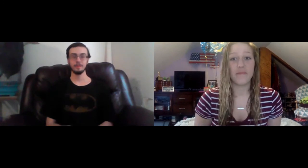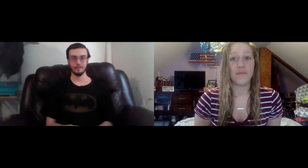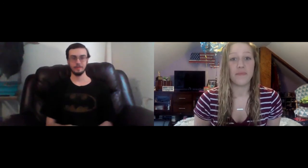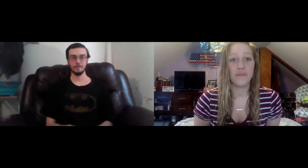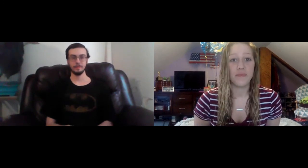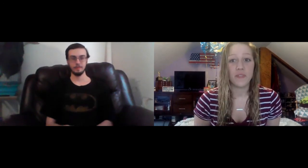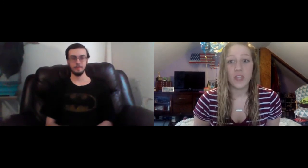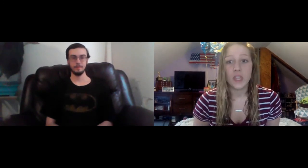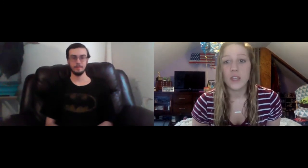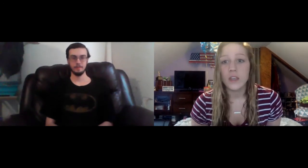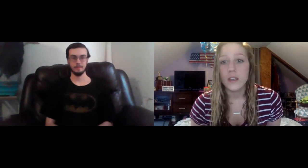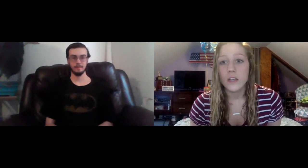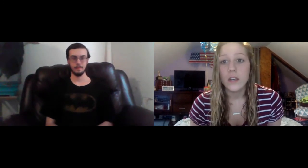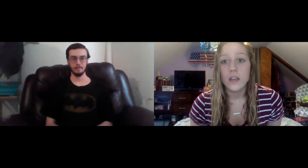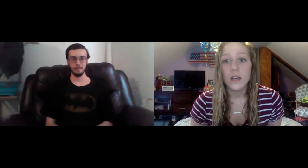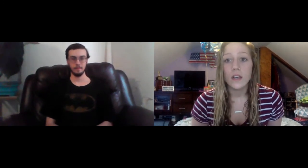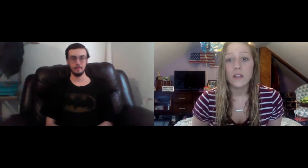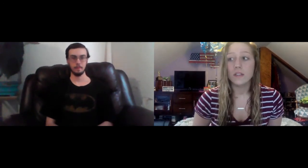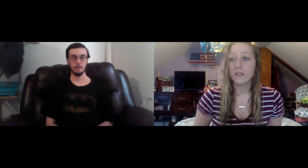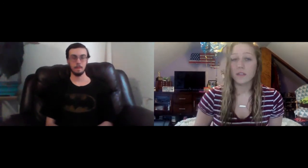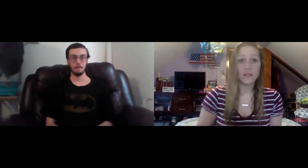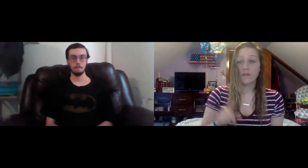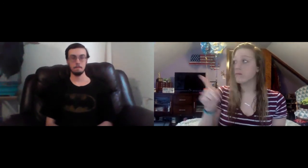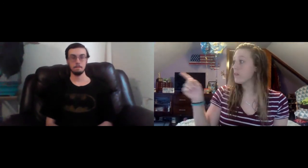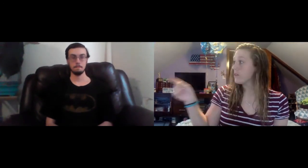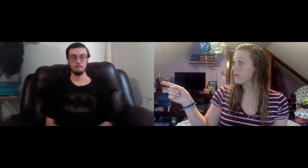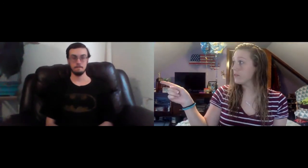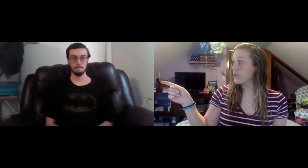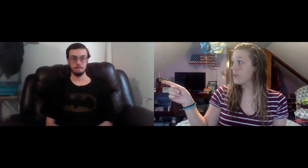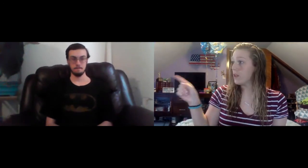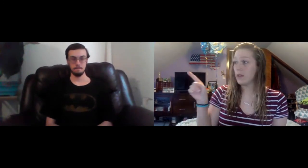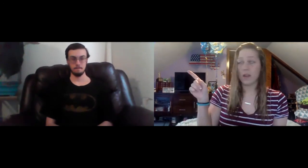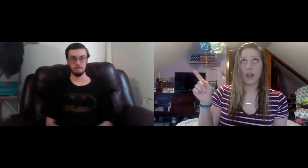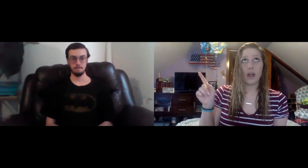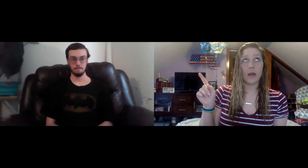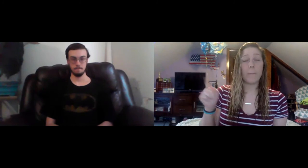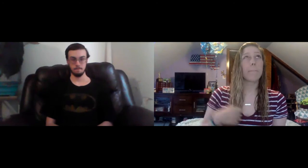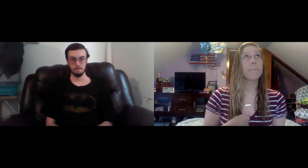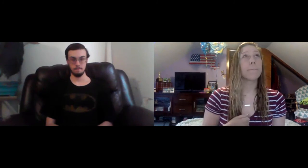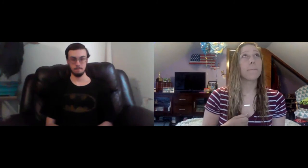ready, they have a live video recording with a partner. And, they have a dialogue.